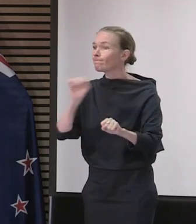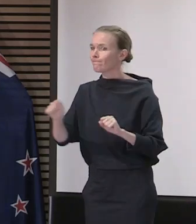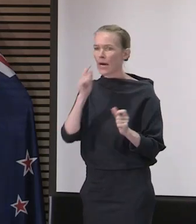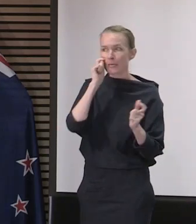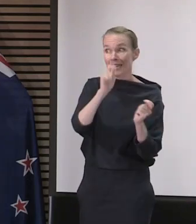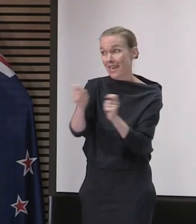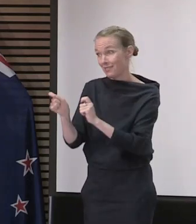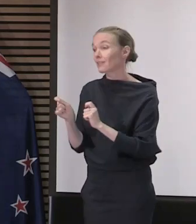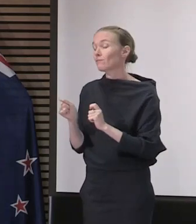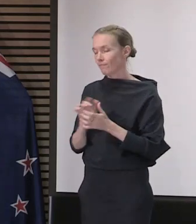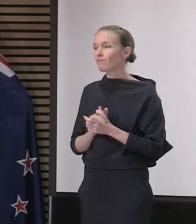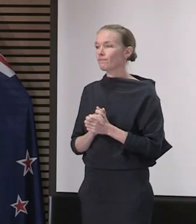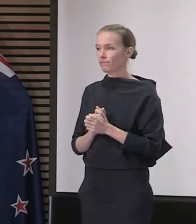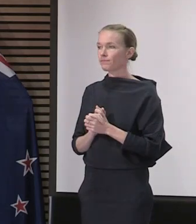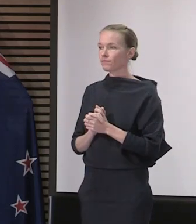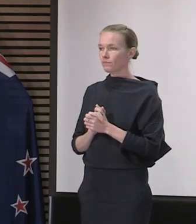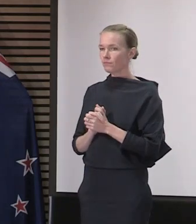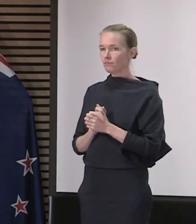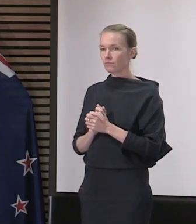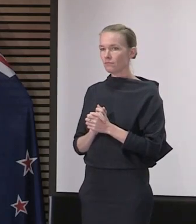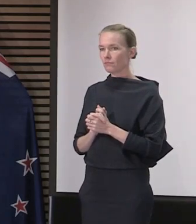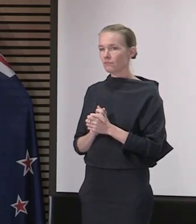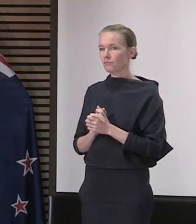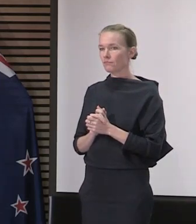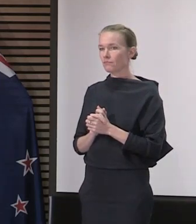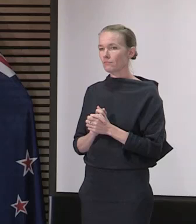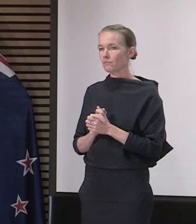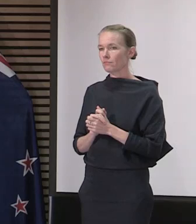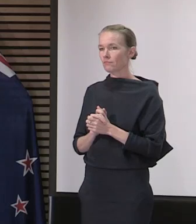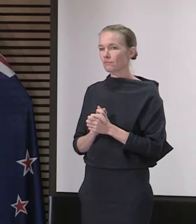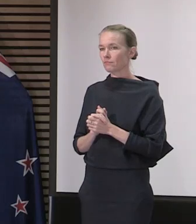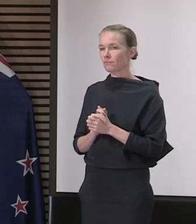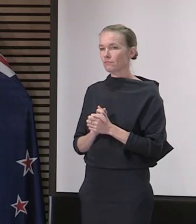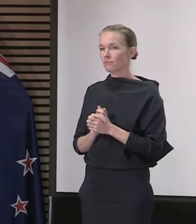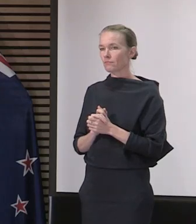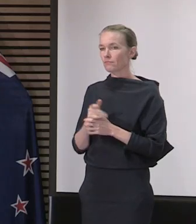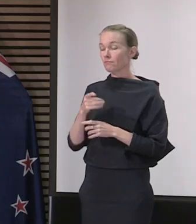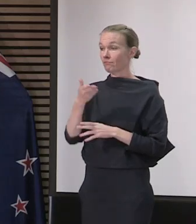seeing new cases popping up in the community, so that is why it is very important we